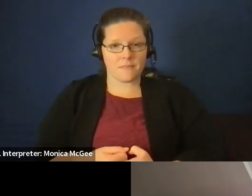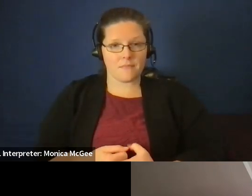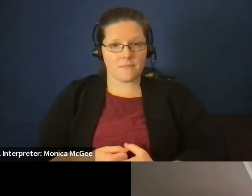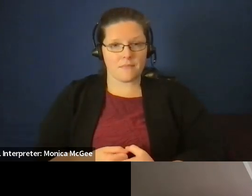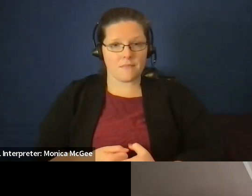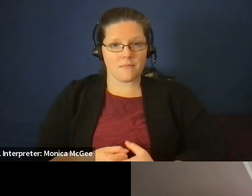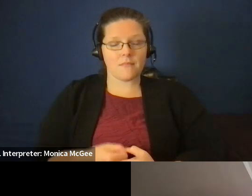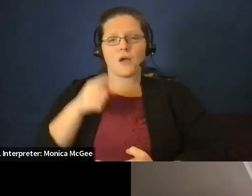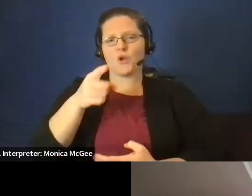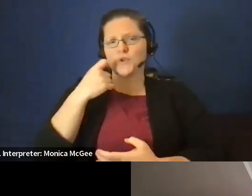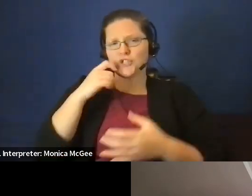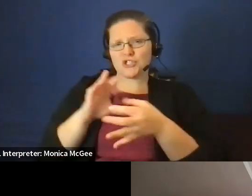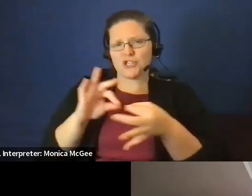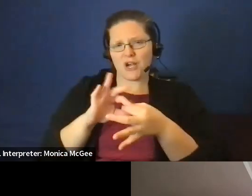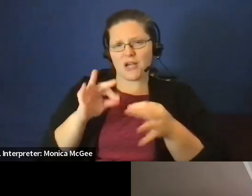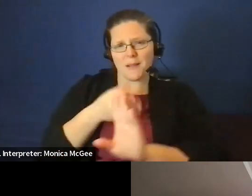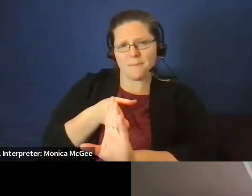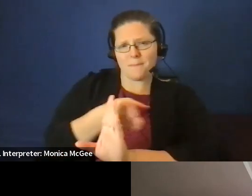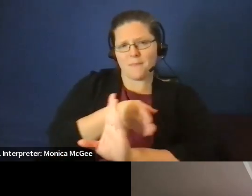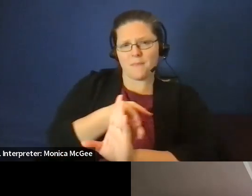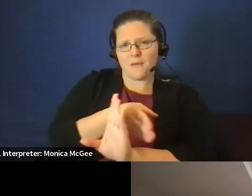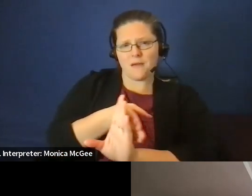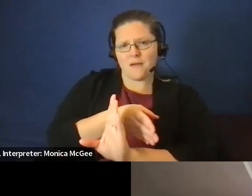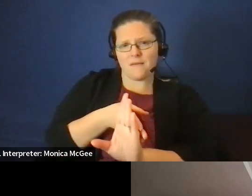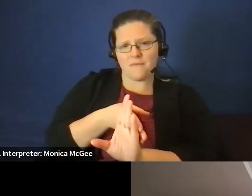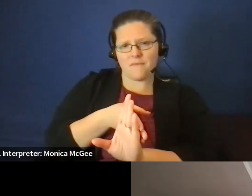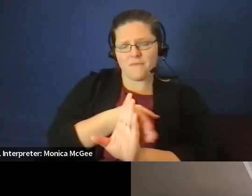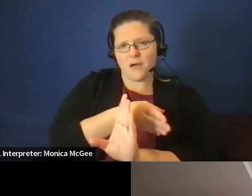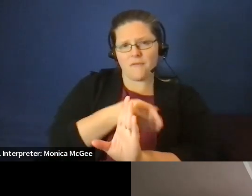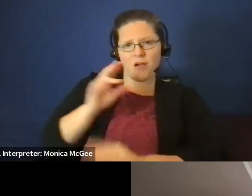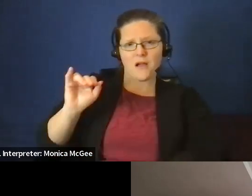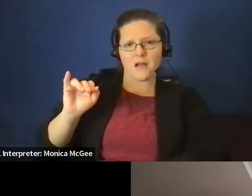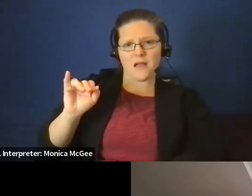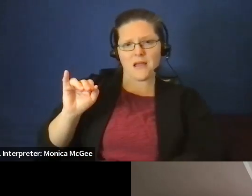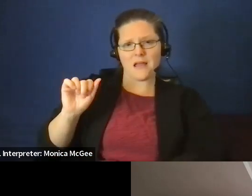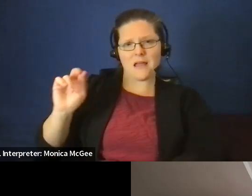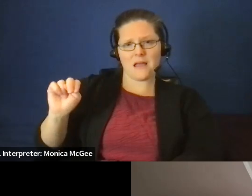you at the local or state level or if you're not having that door as easily